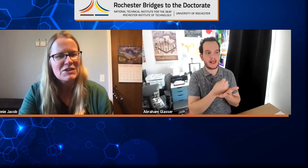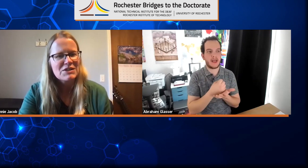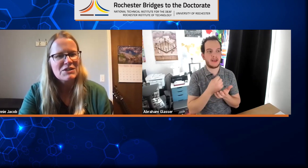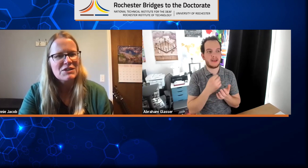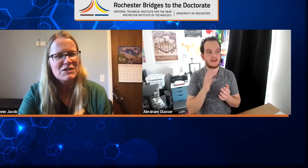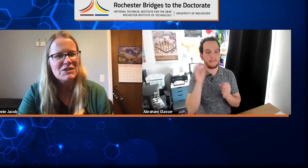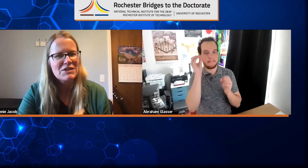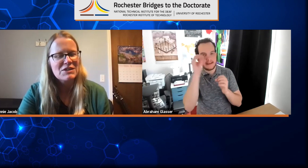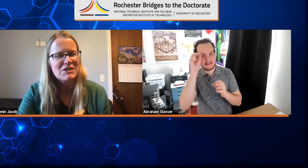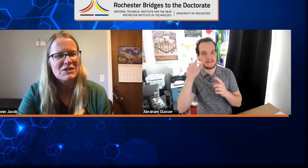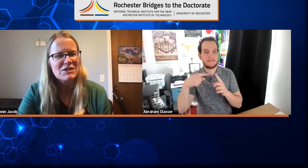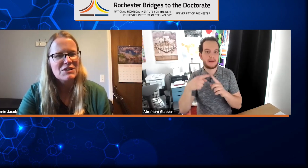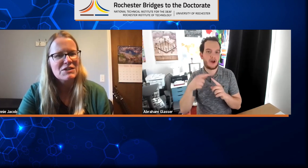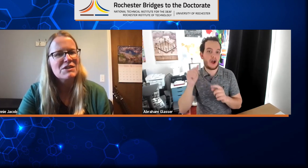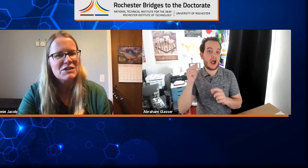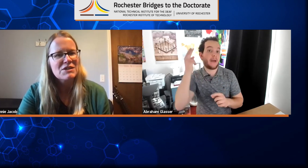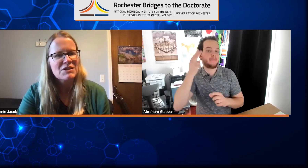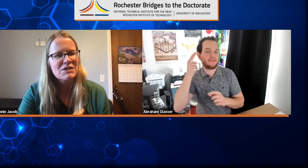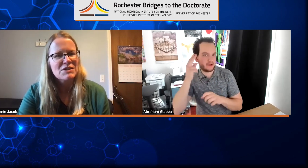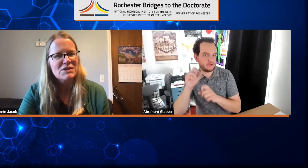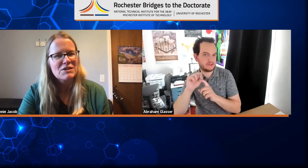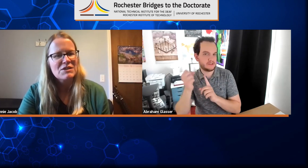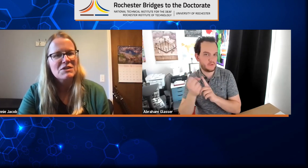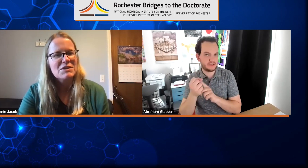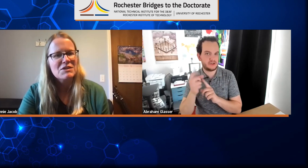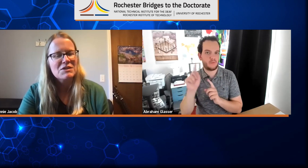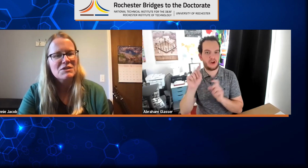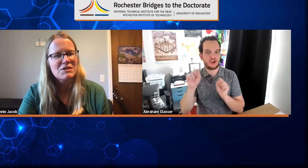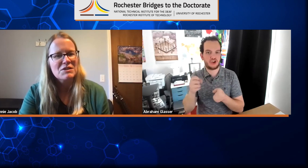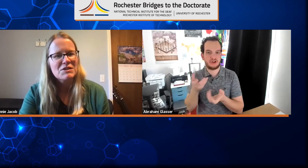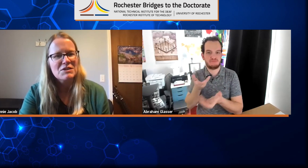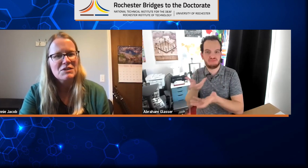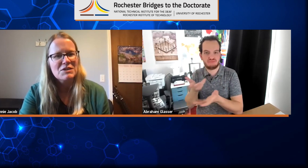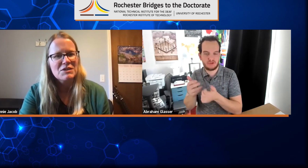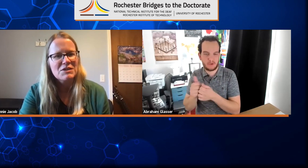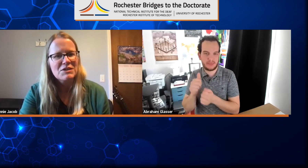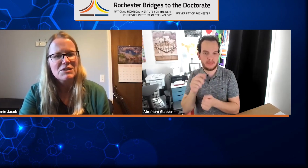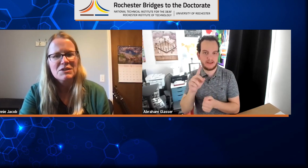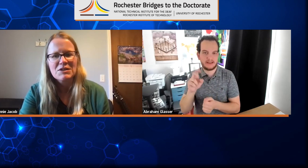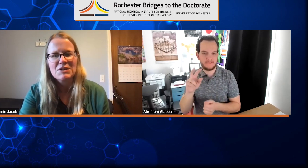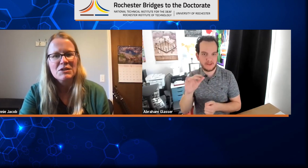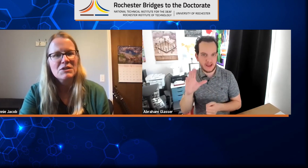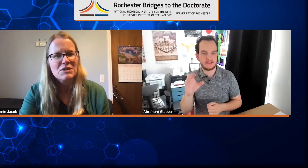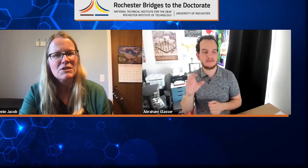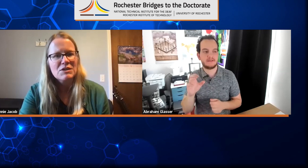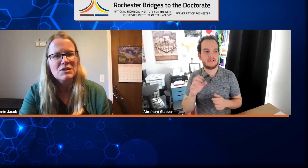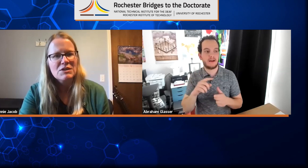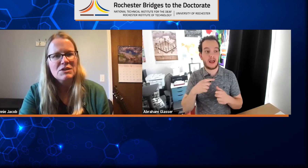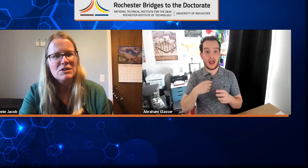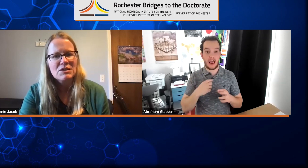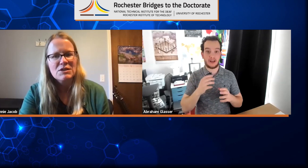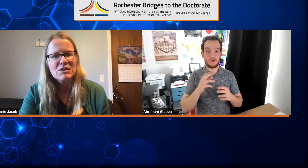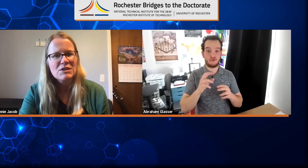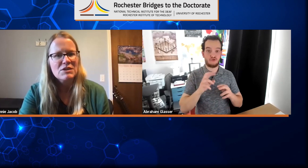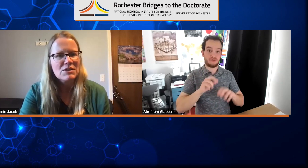and opinions about hypothetical situations, where Deaf and hard-of-hearing users could interact with the devices.